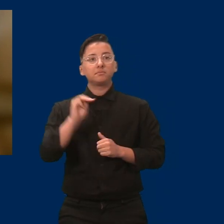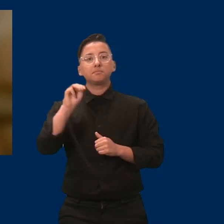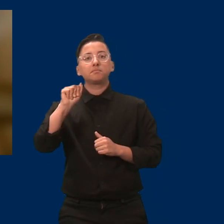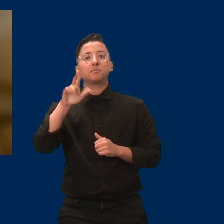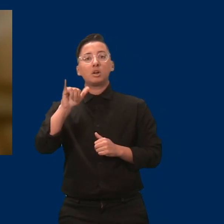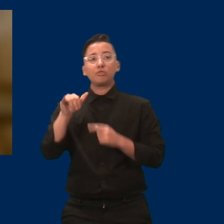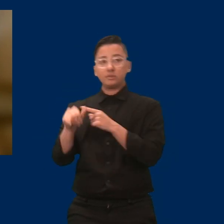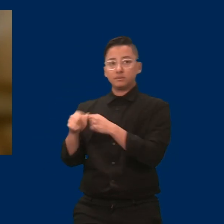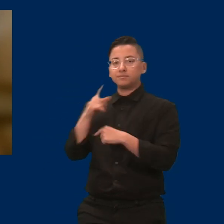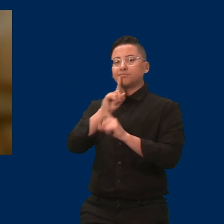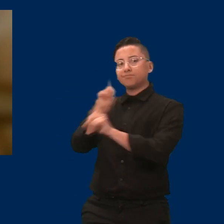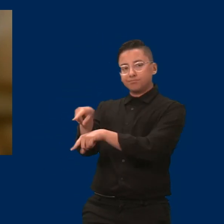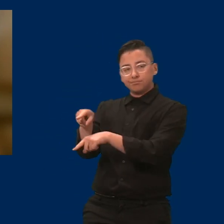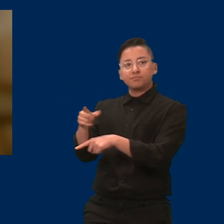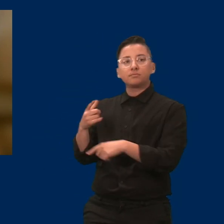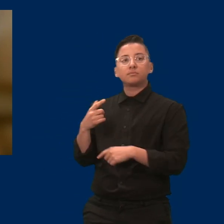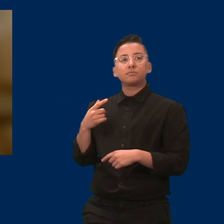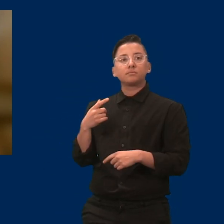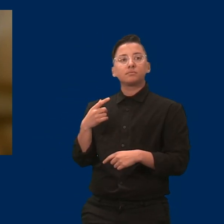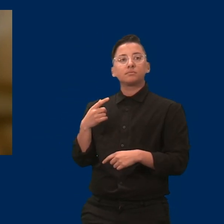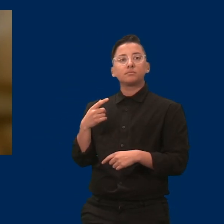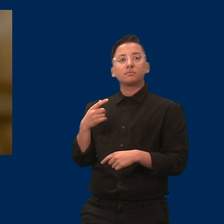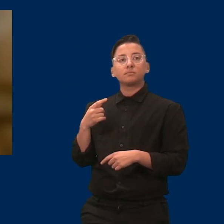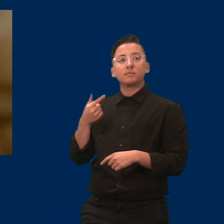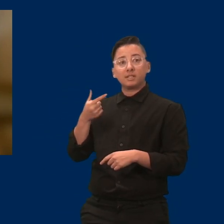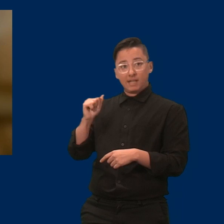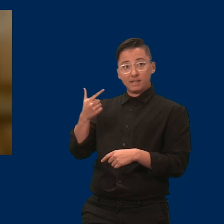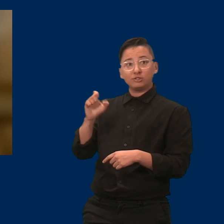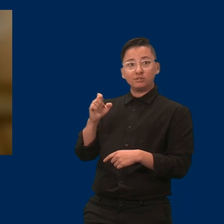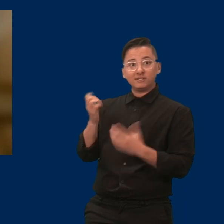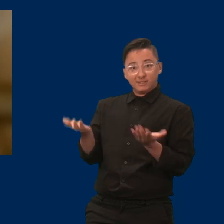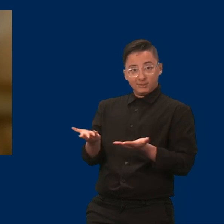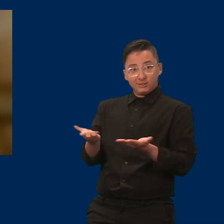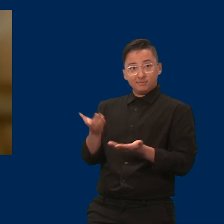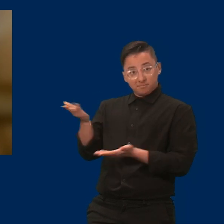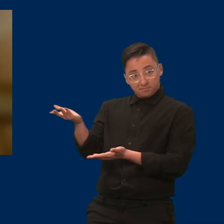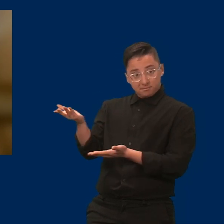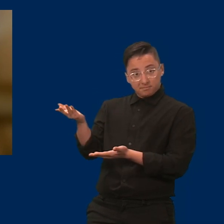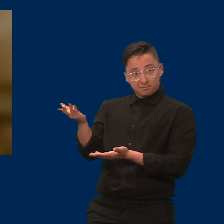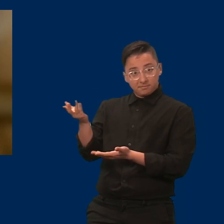Gage is here, and if you have any questions specific for him